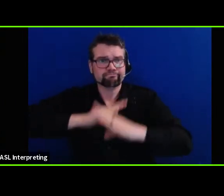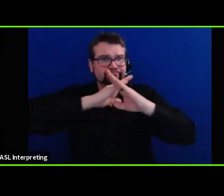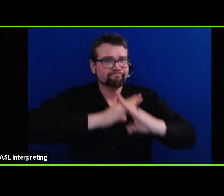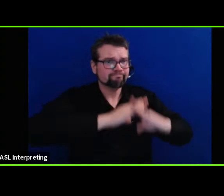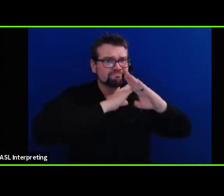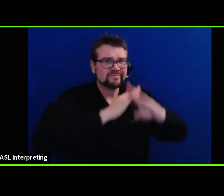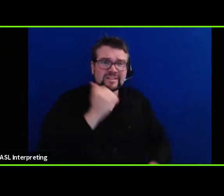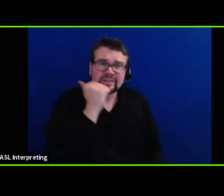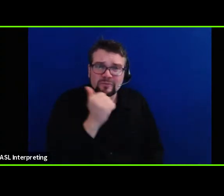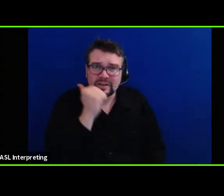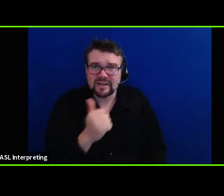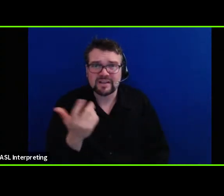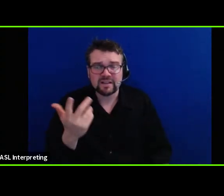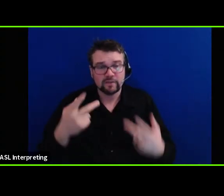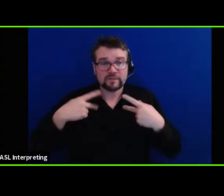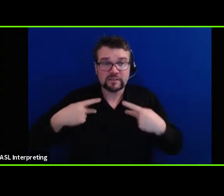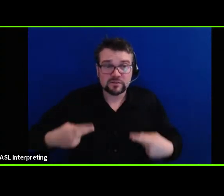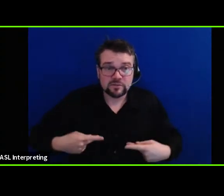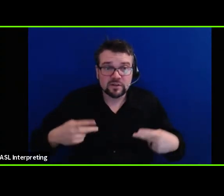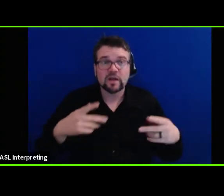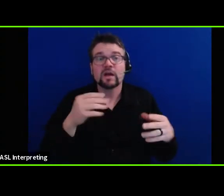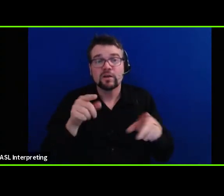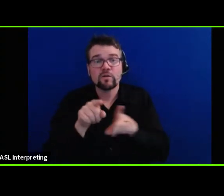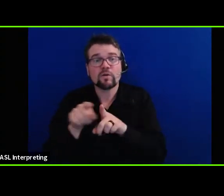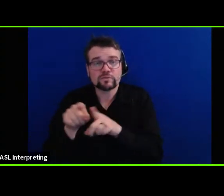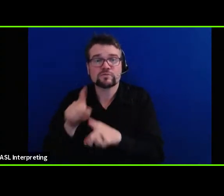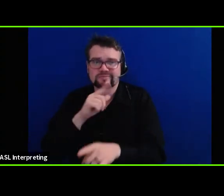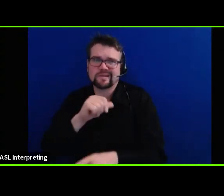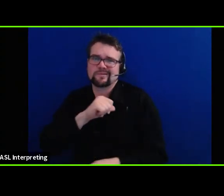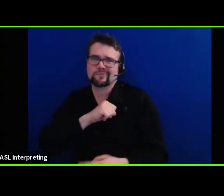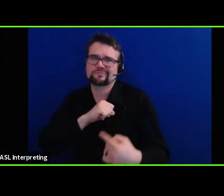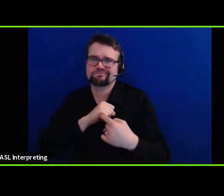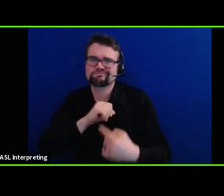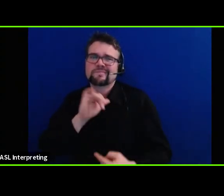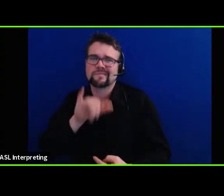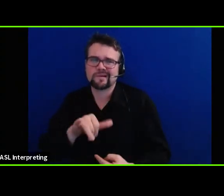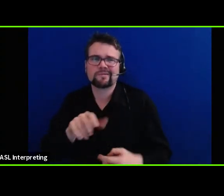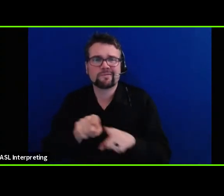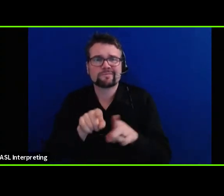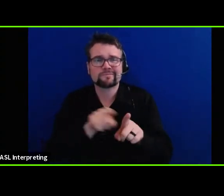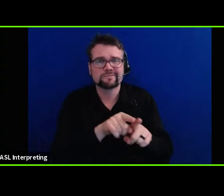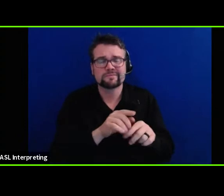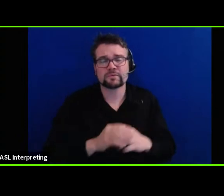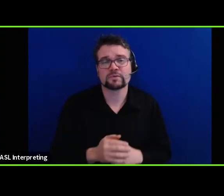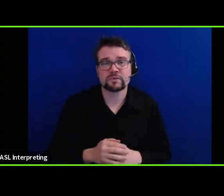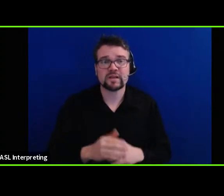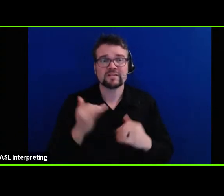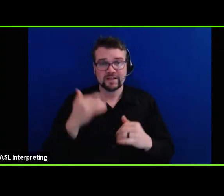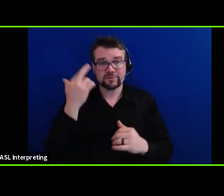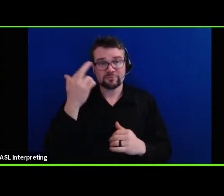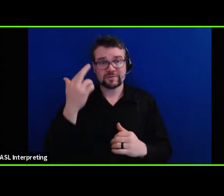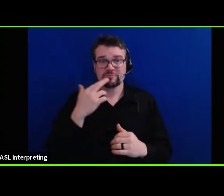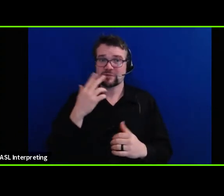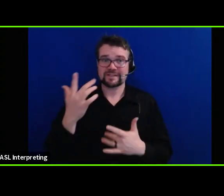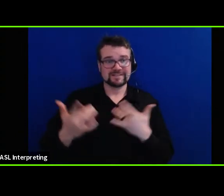PHYSICAL BARRIERS AND ATTITUDINAL BARRIERS. AND THIS IS WHY WE'RE SO EXCITED TO HAVE YOU JOIN US TODAY, TO